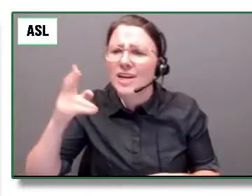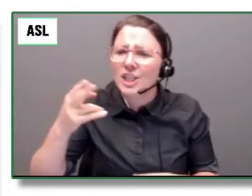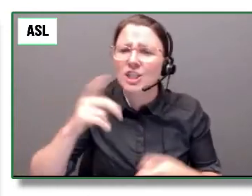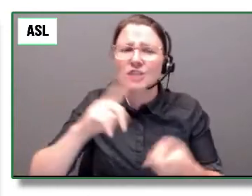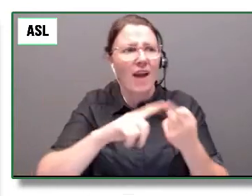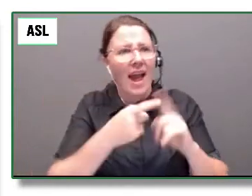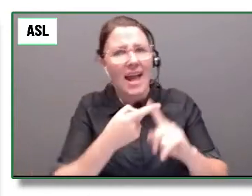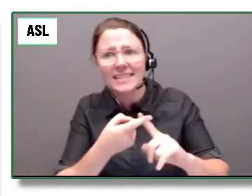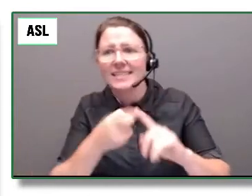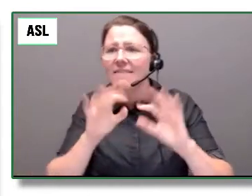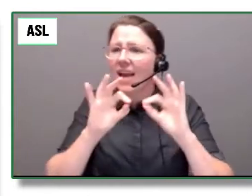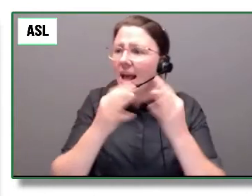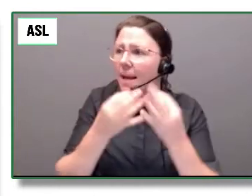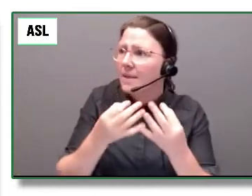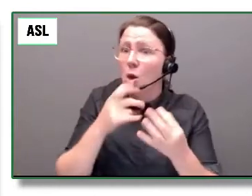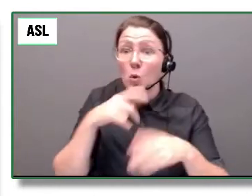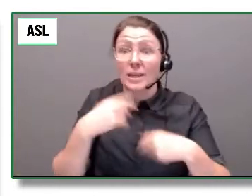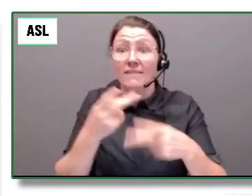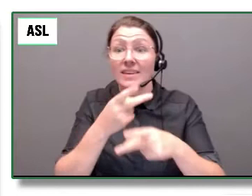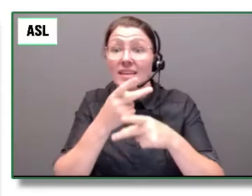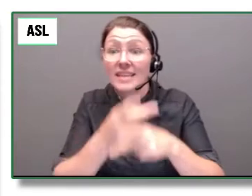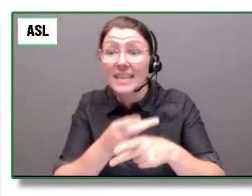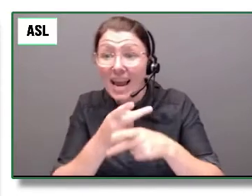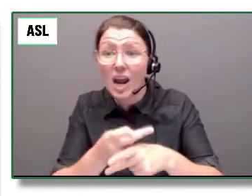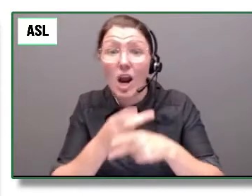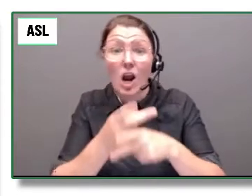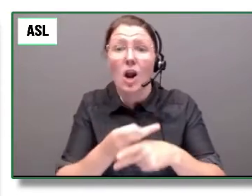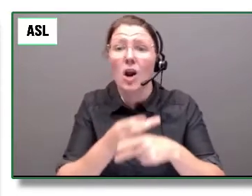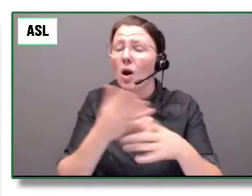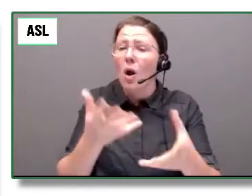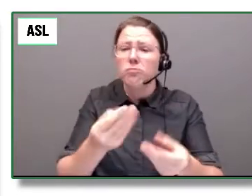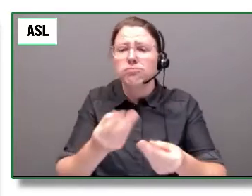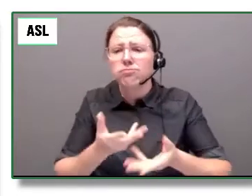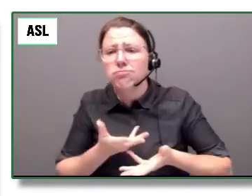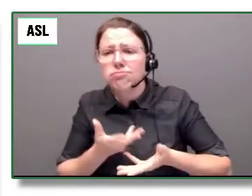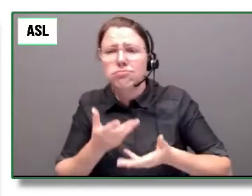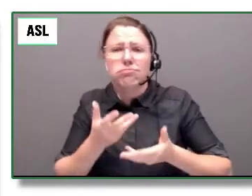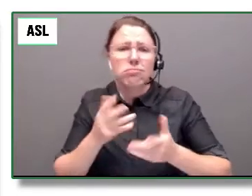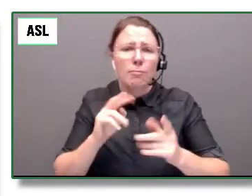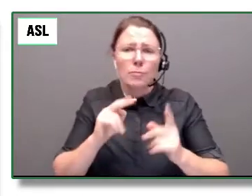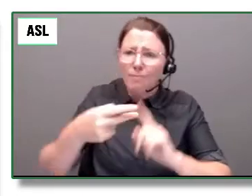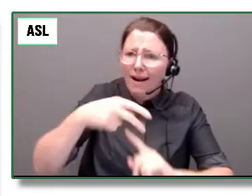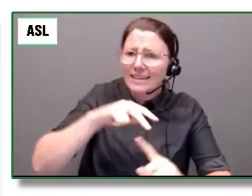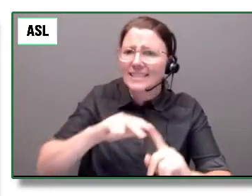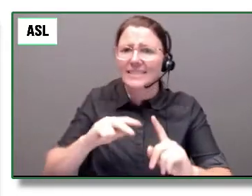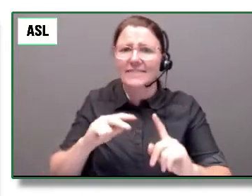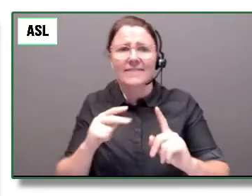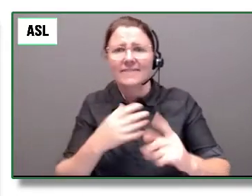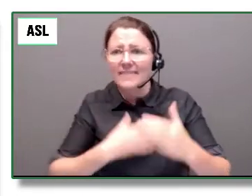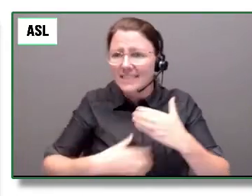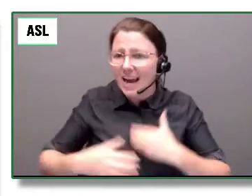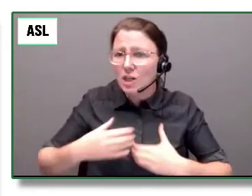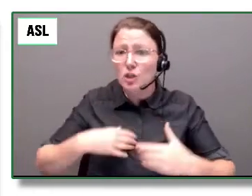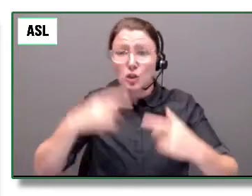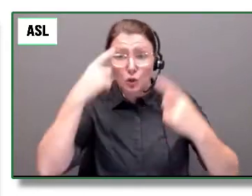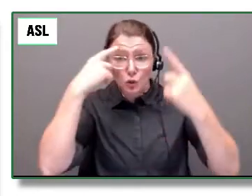world who've shared perspectives and desires and and dreams of what the world